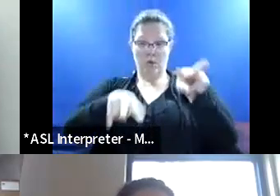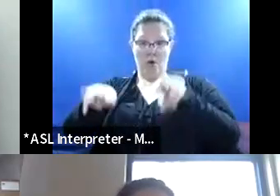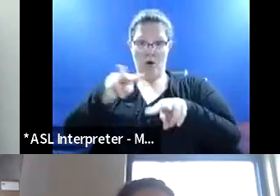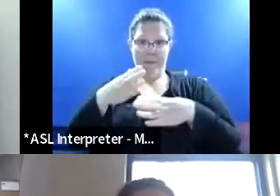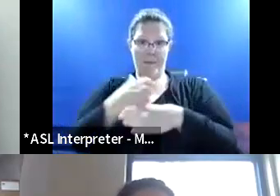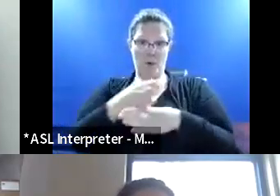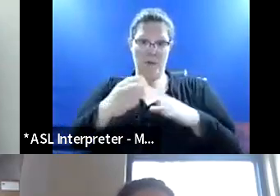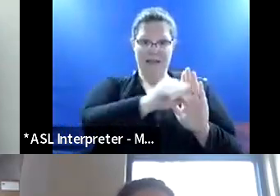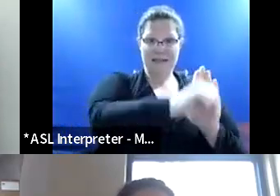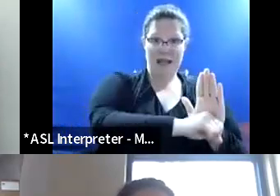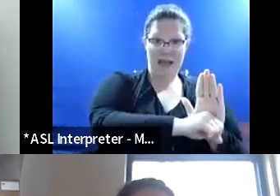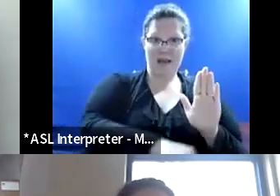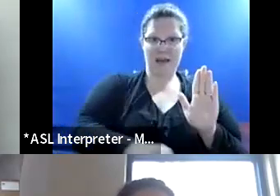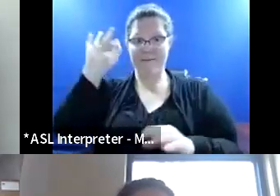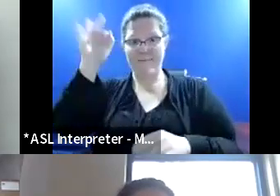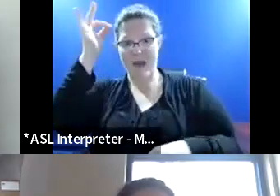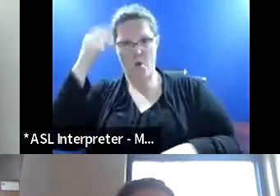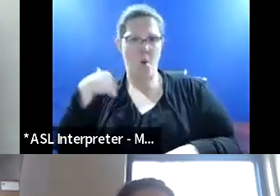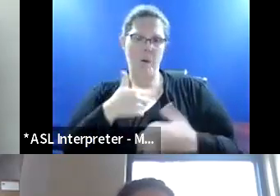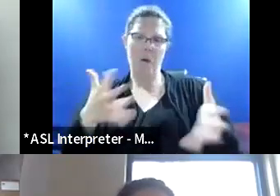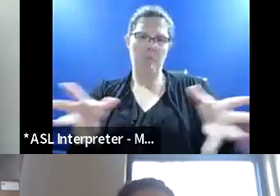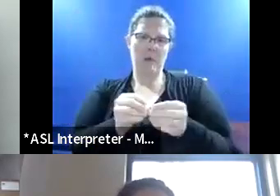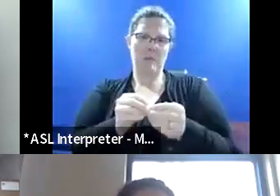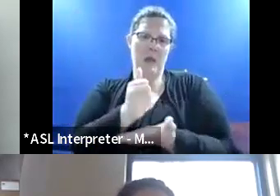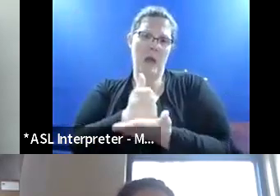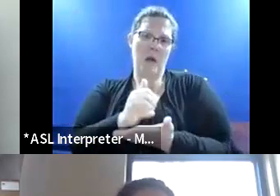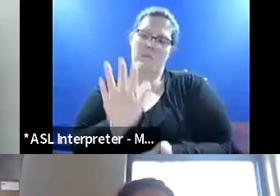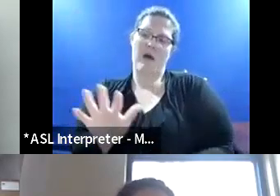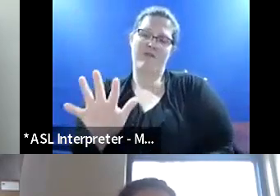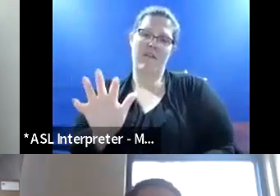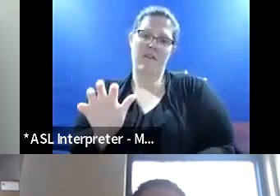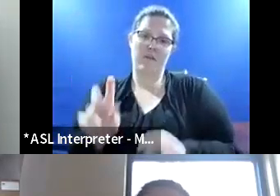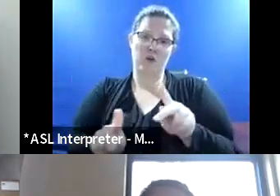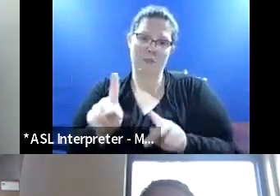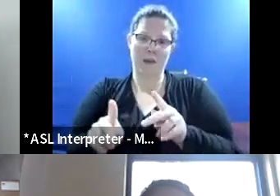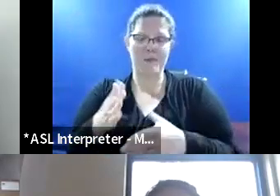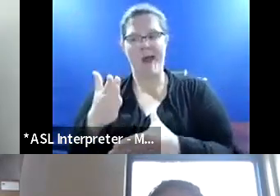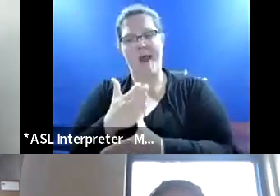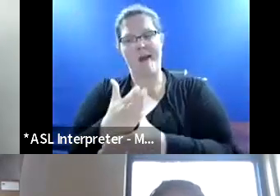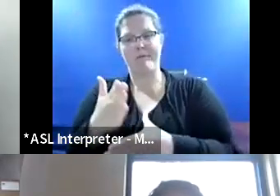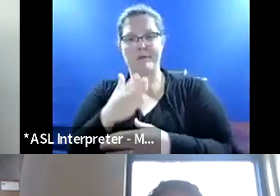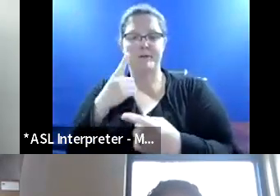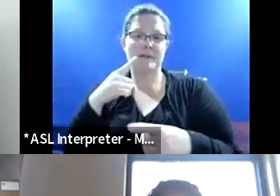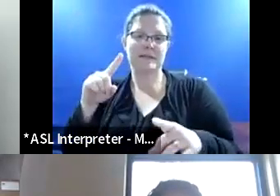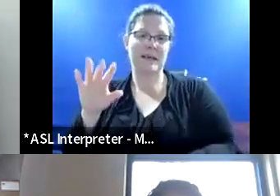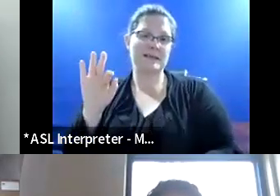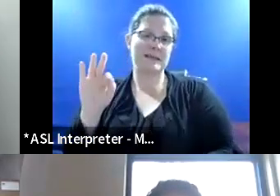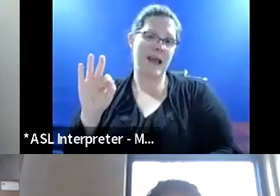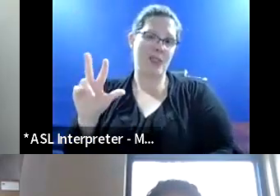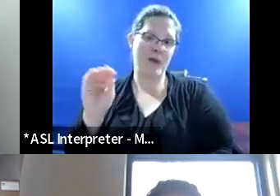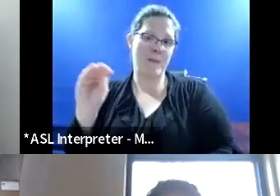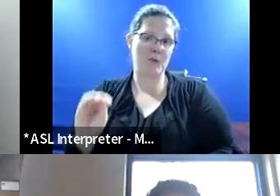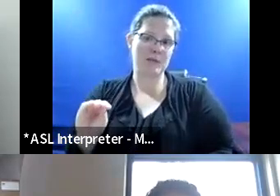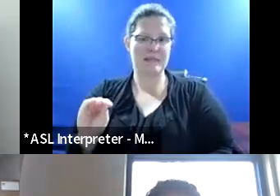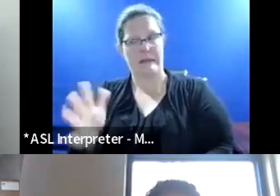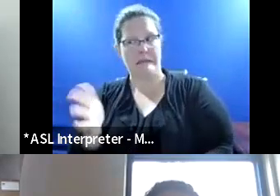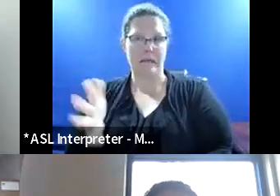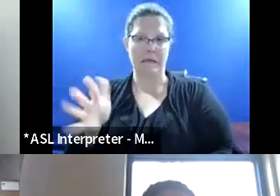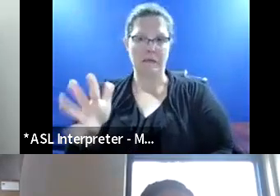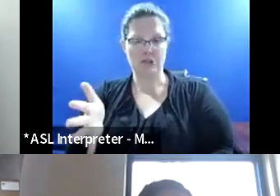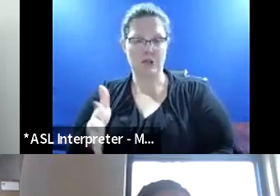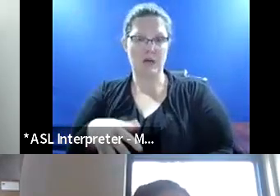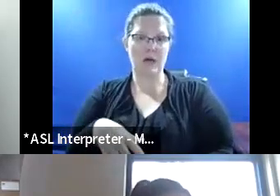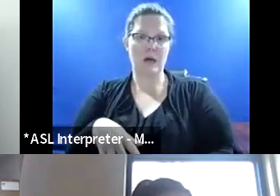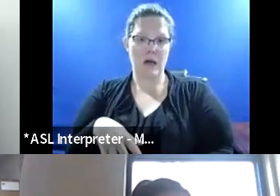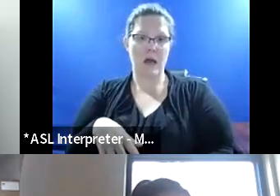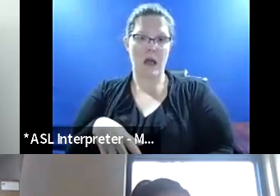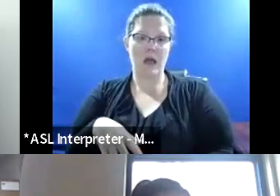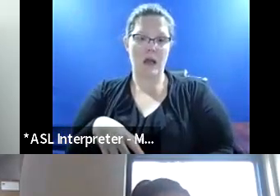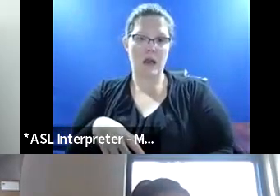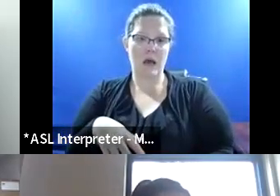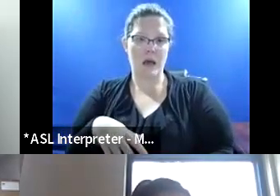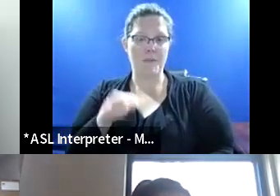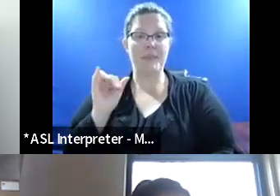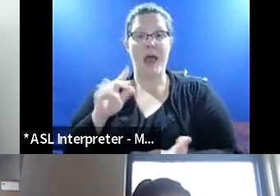RIGHT NOW WE'RE OPERATING AT AN 89 PERCENT SUCCESS RATE.